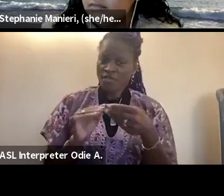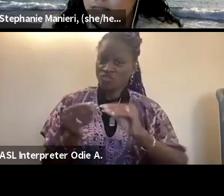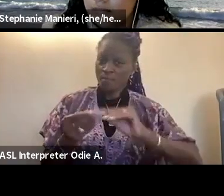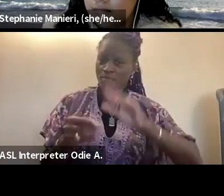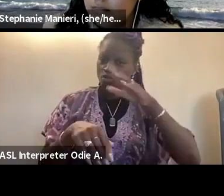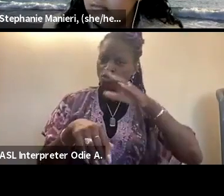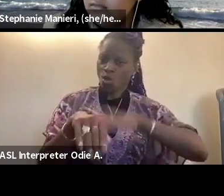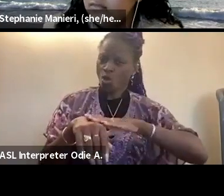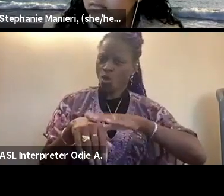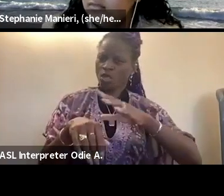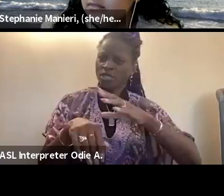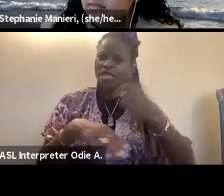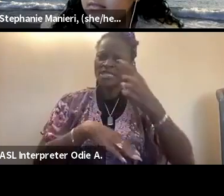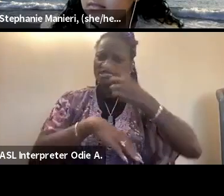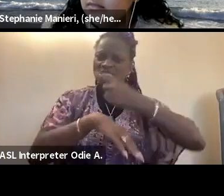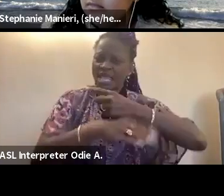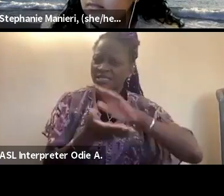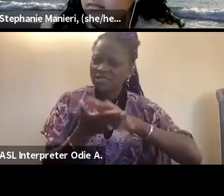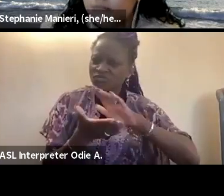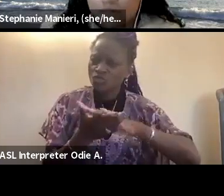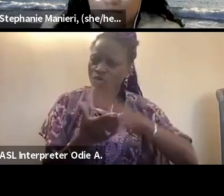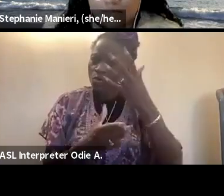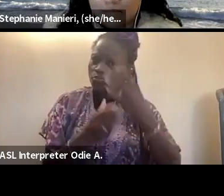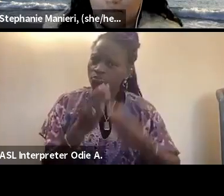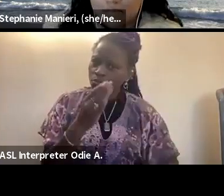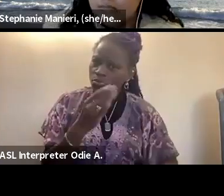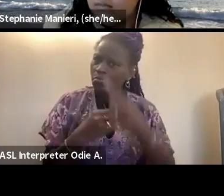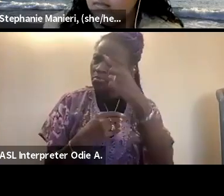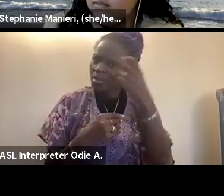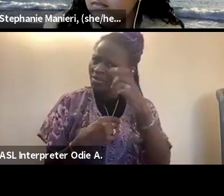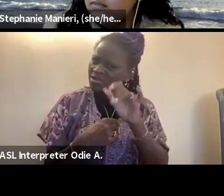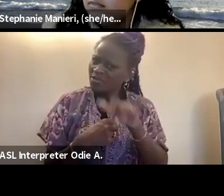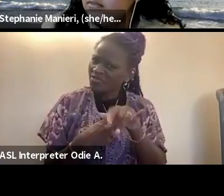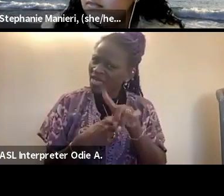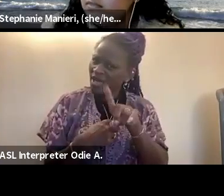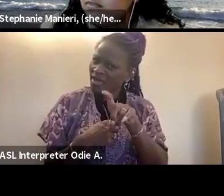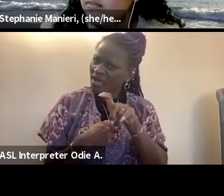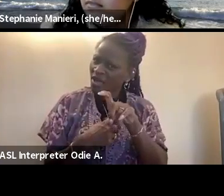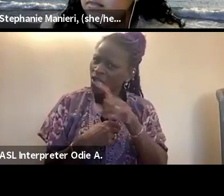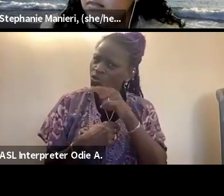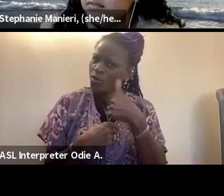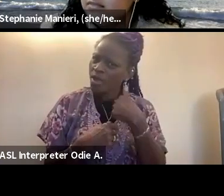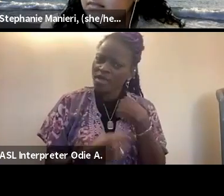days of school missed because of those positive cases on campus.